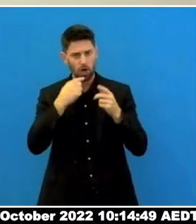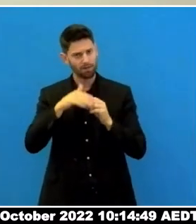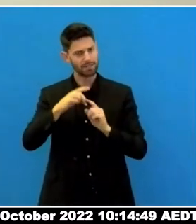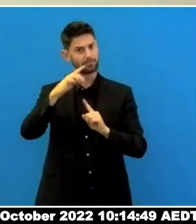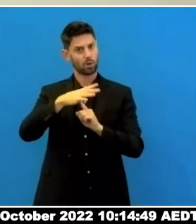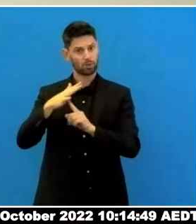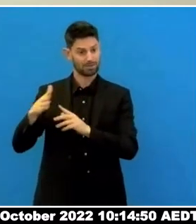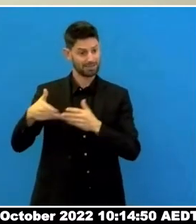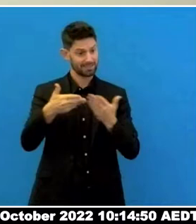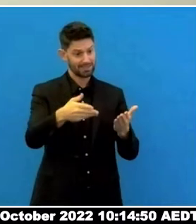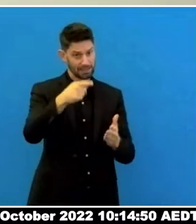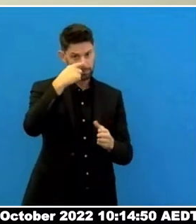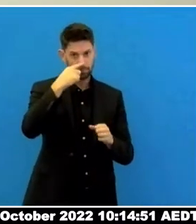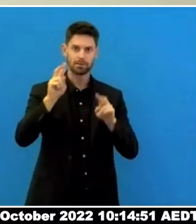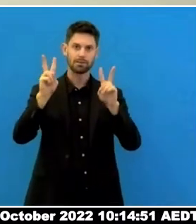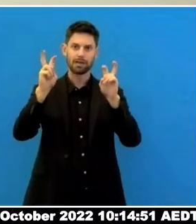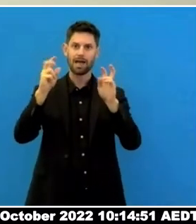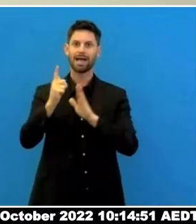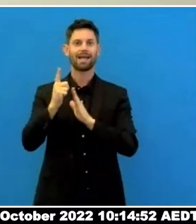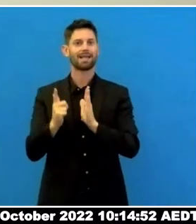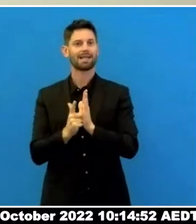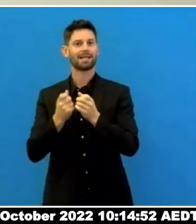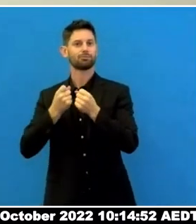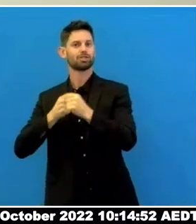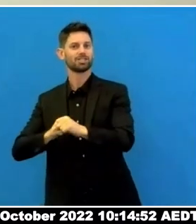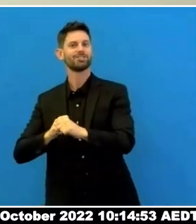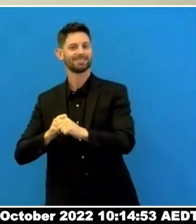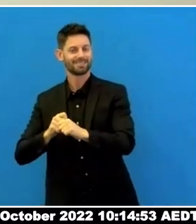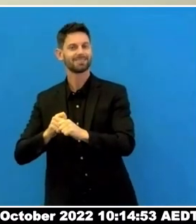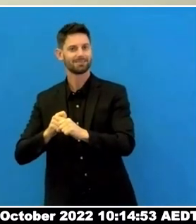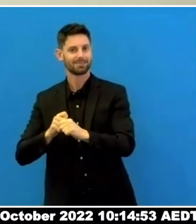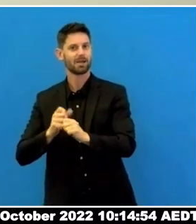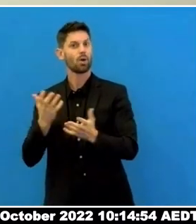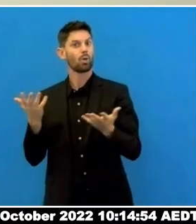and complaint handling mechanisms and systems that acknowledge intersectionality